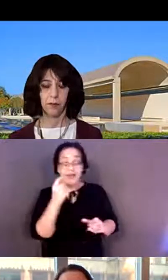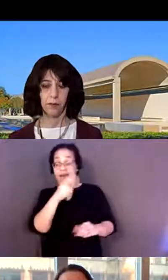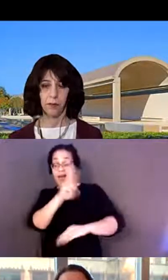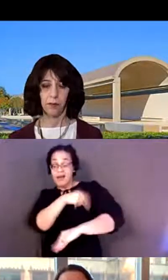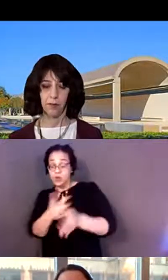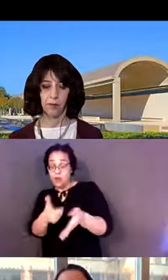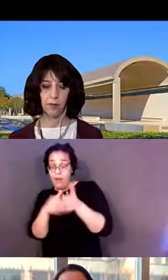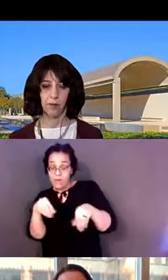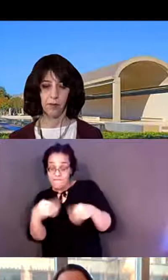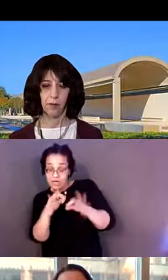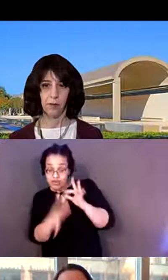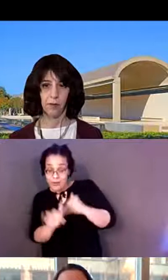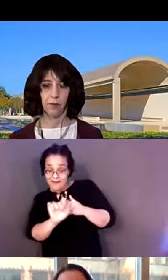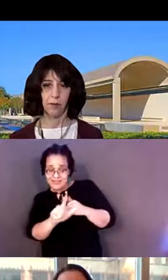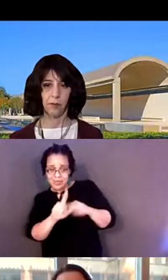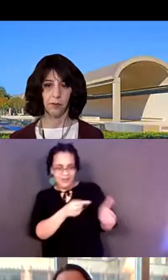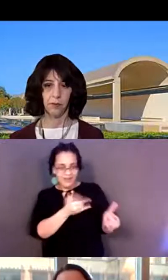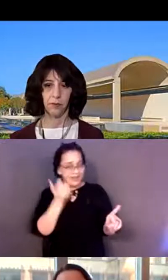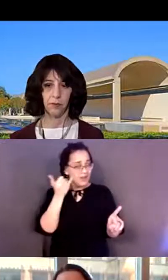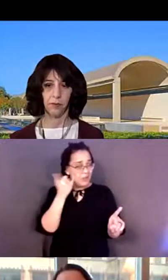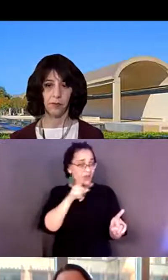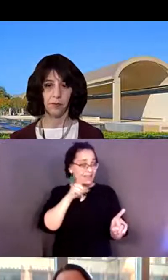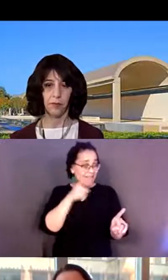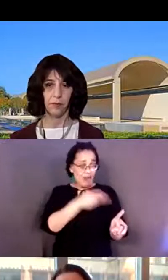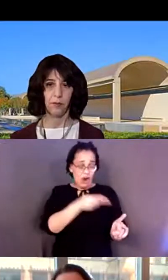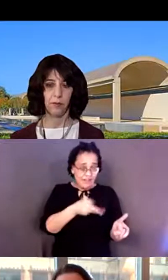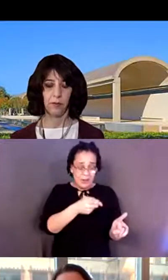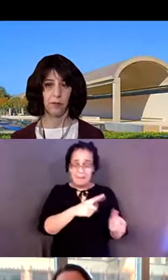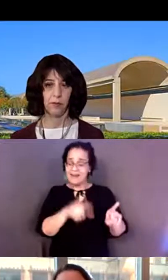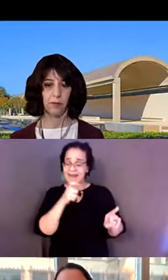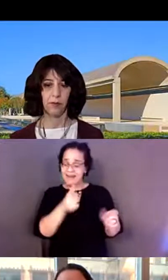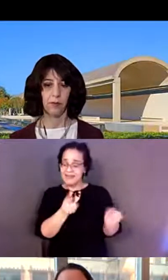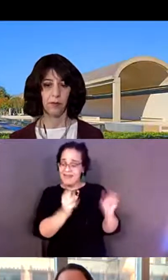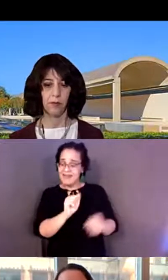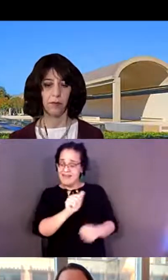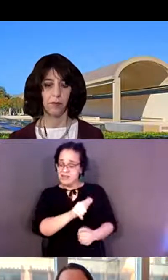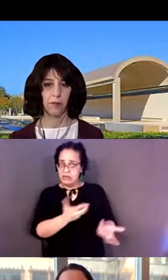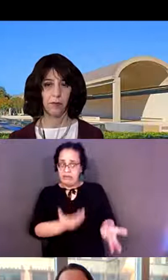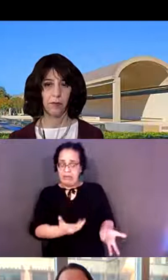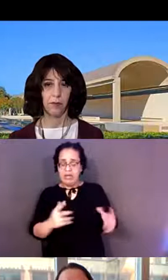was deaf or hard of hearing that had a specific type of sign language could